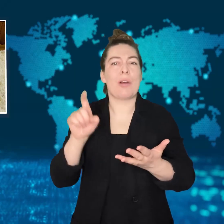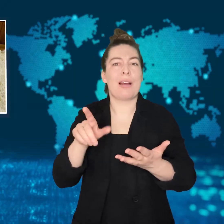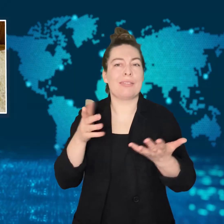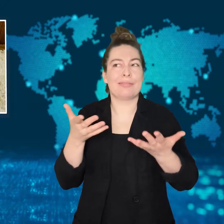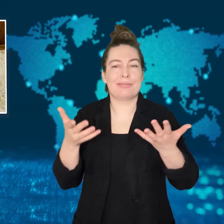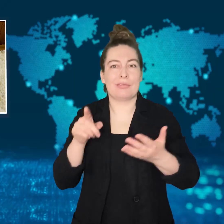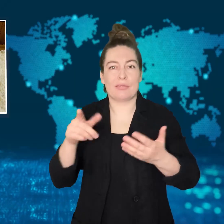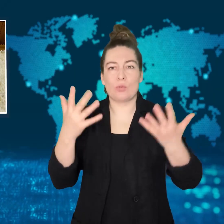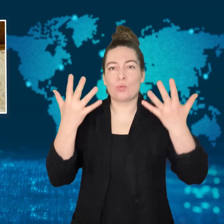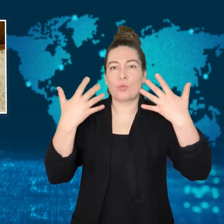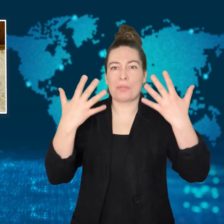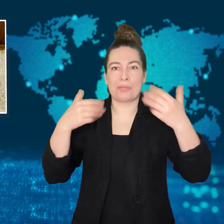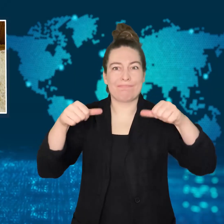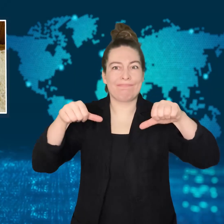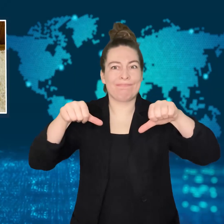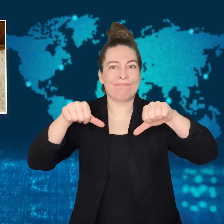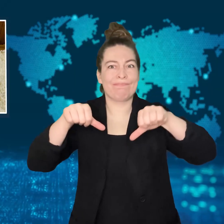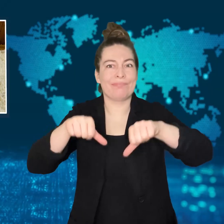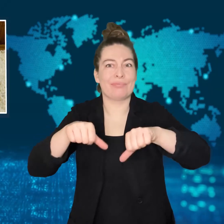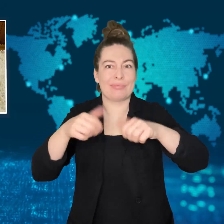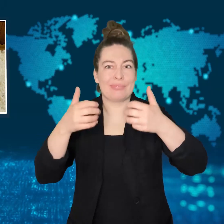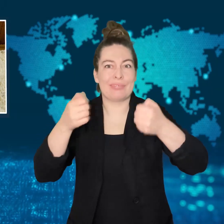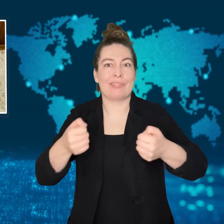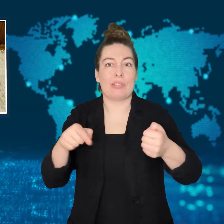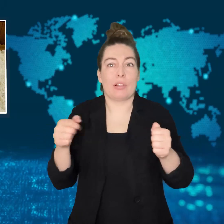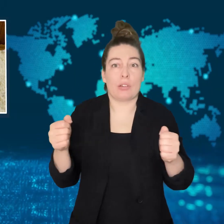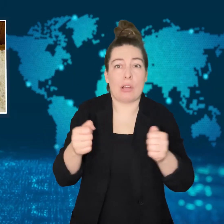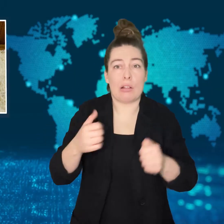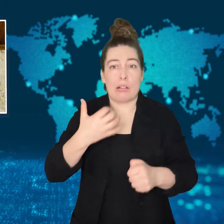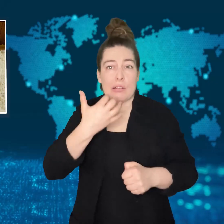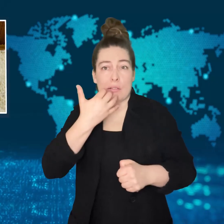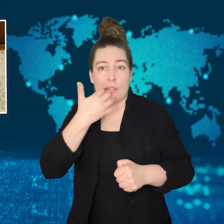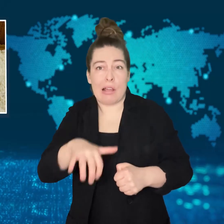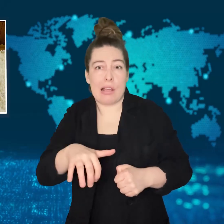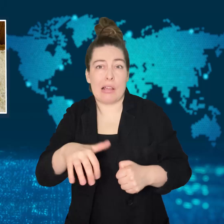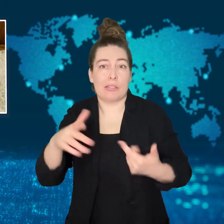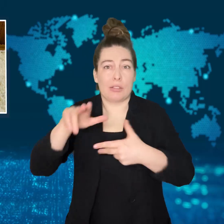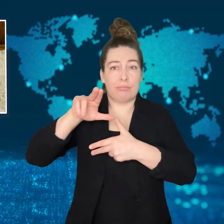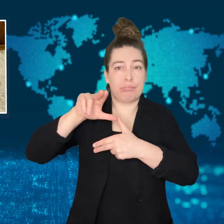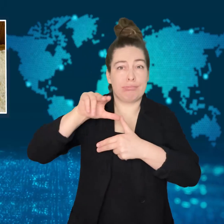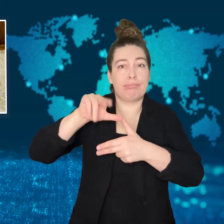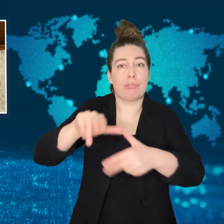Japan is highly reliant on rice as a staple